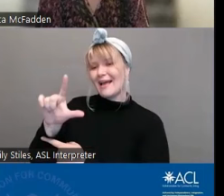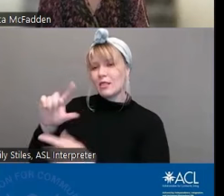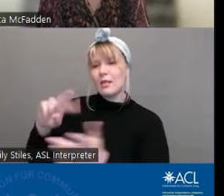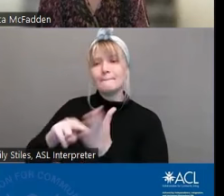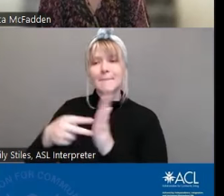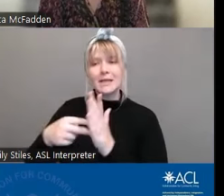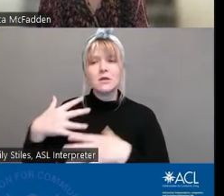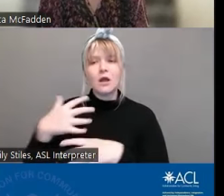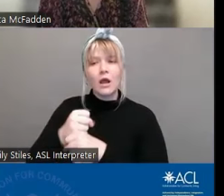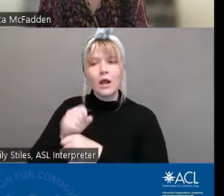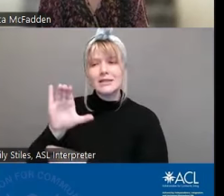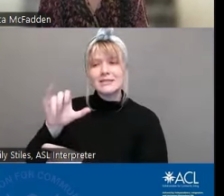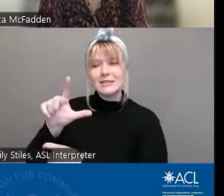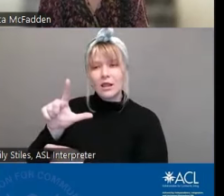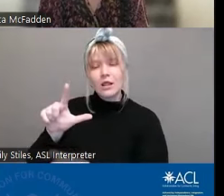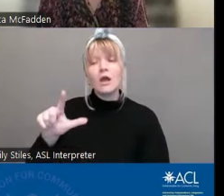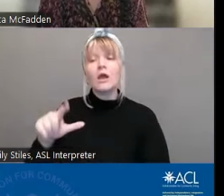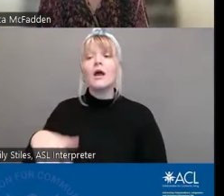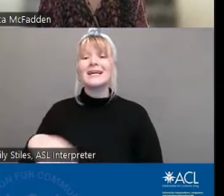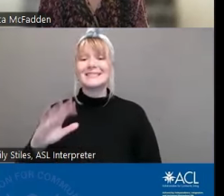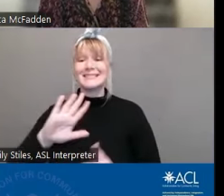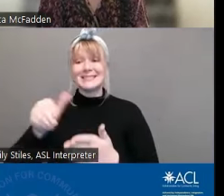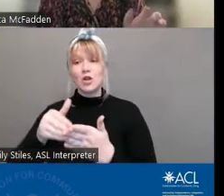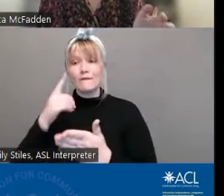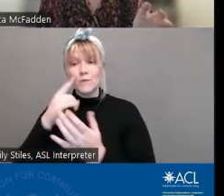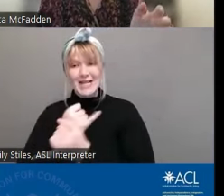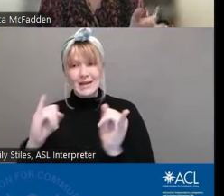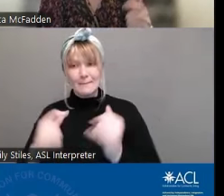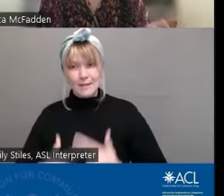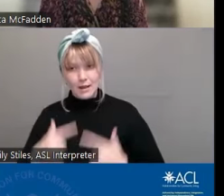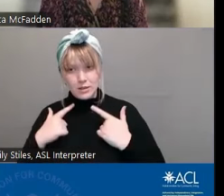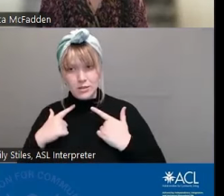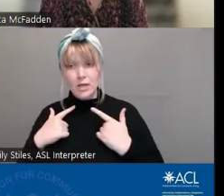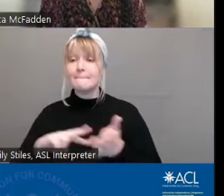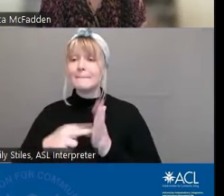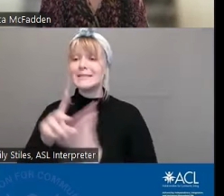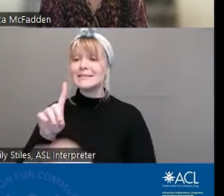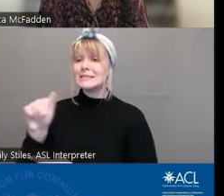role in assisting people with disabilities who are experiencing or at risk of homelessness.